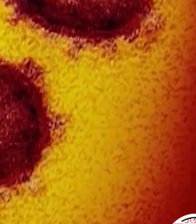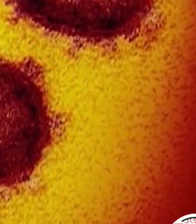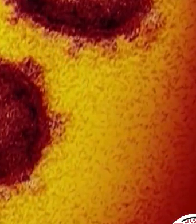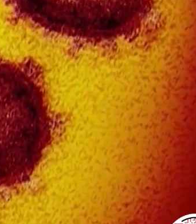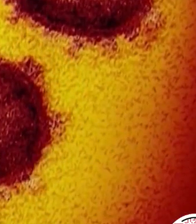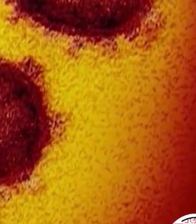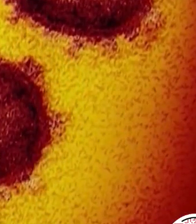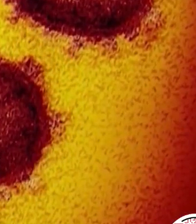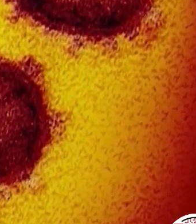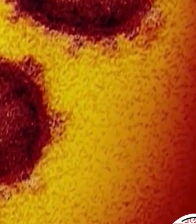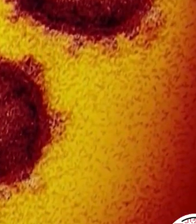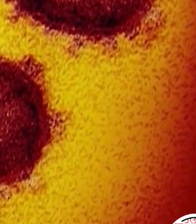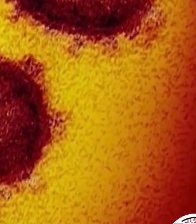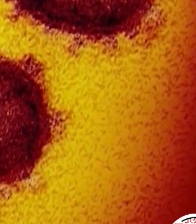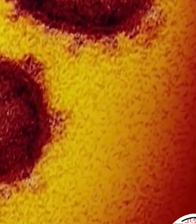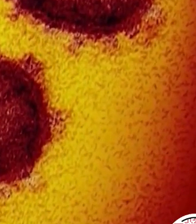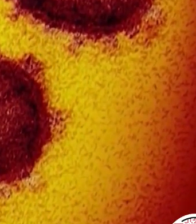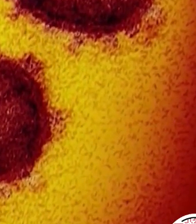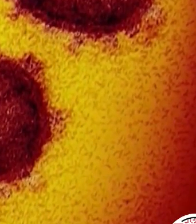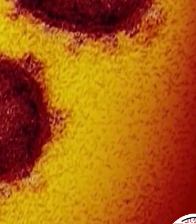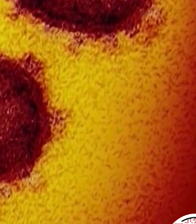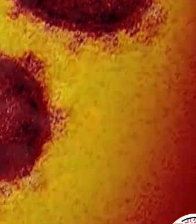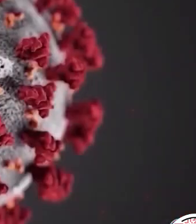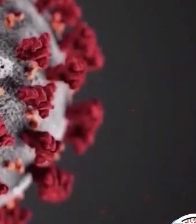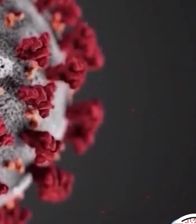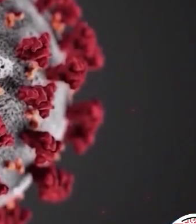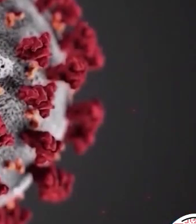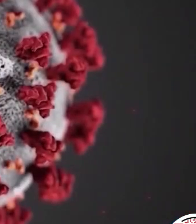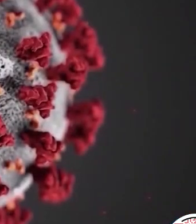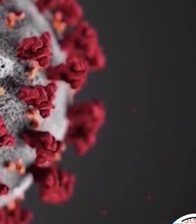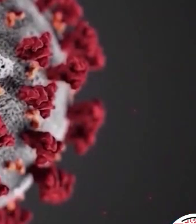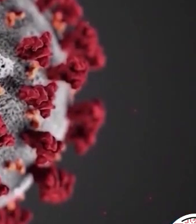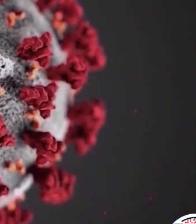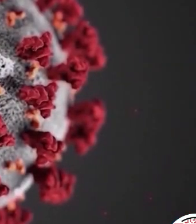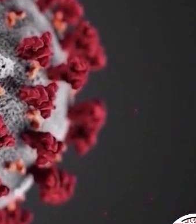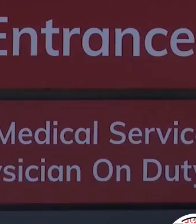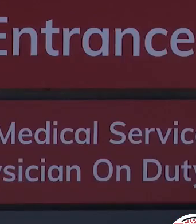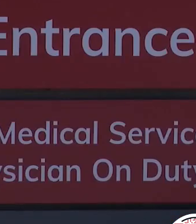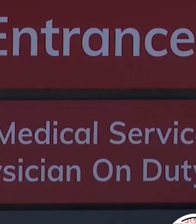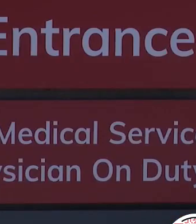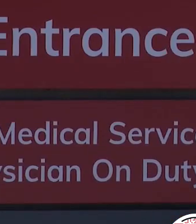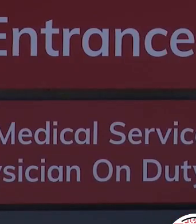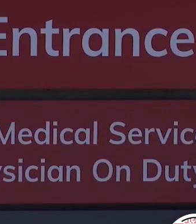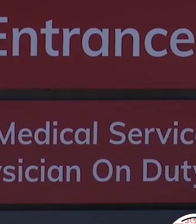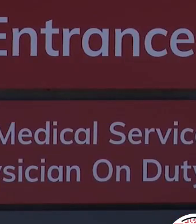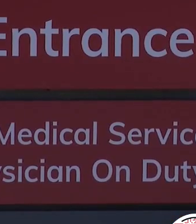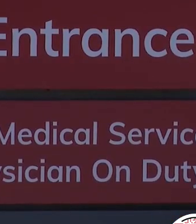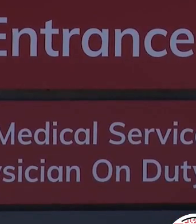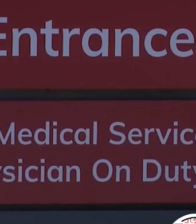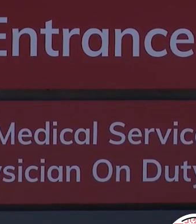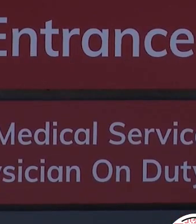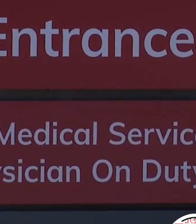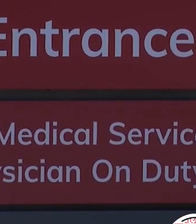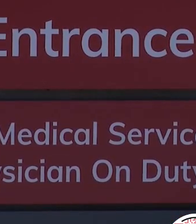WERE DEALING WITH A YEAR AGO. NOW AT 5 AN URGENT PLEA TO GET VACCINATED SAN FRANCISCO OFFICIALS SOUNDING THE ALARM